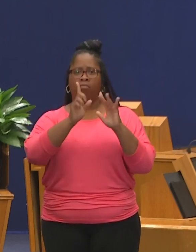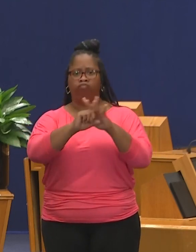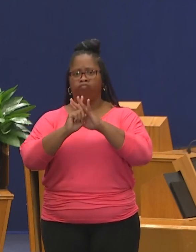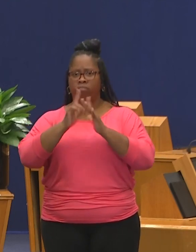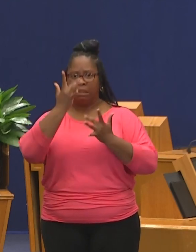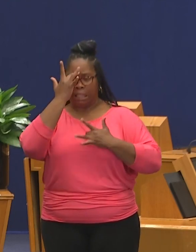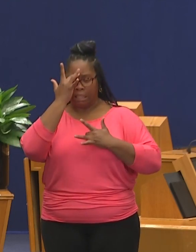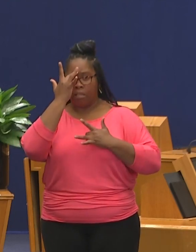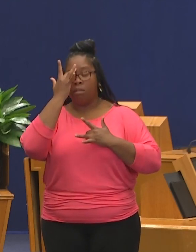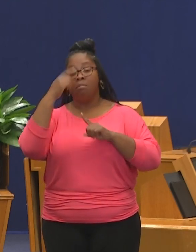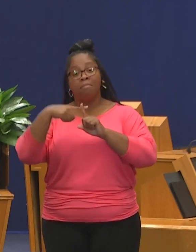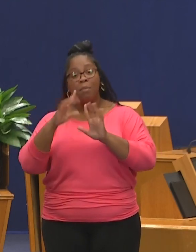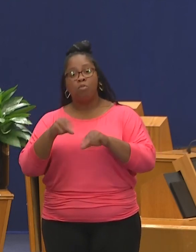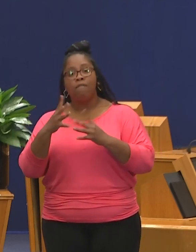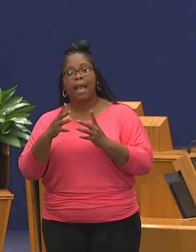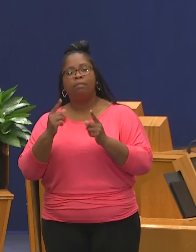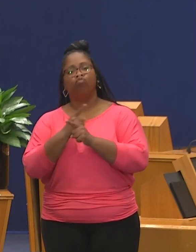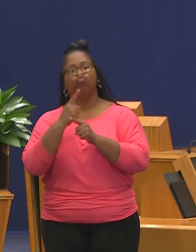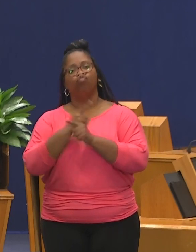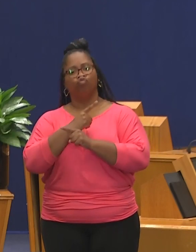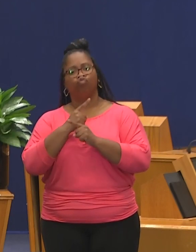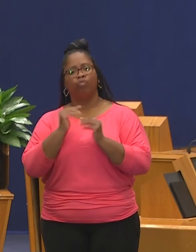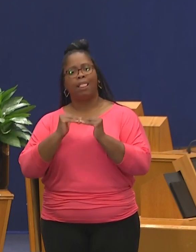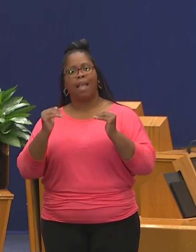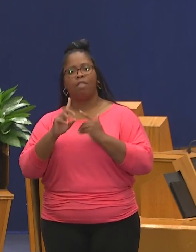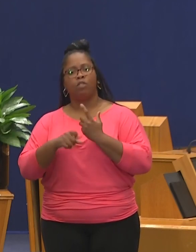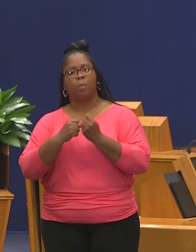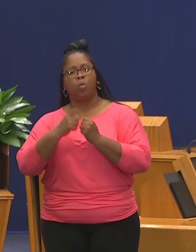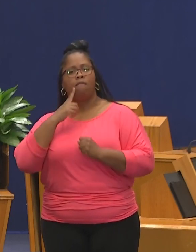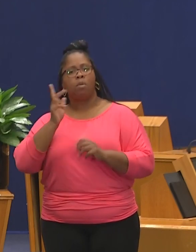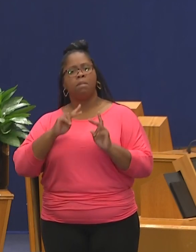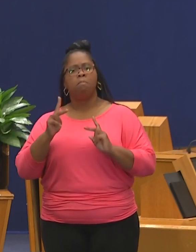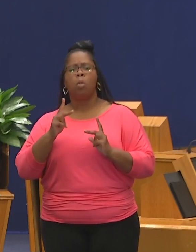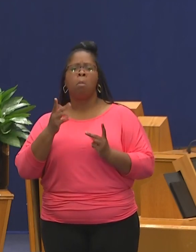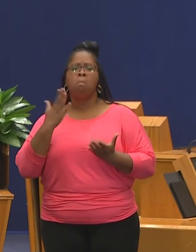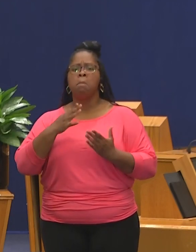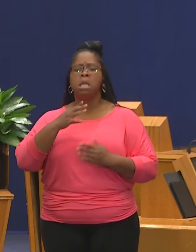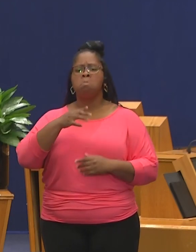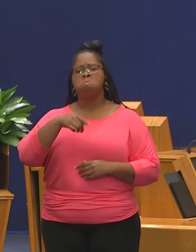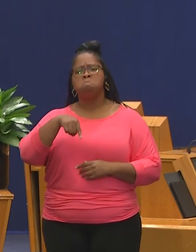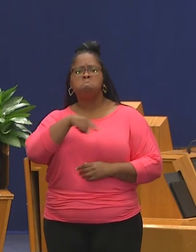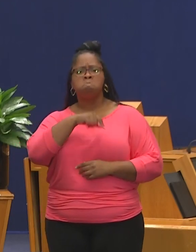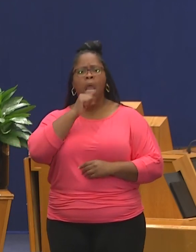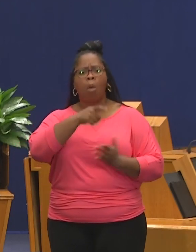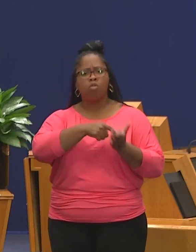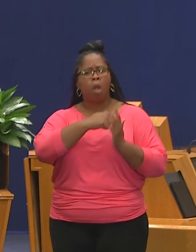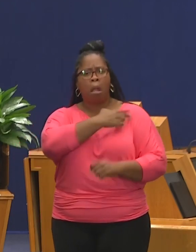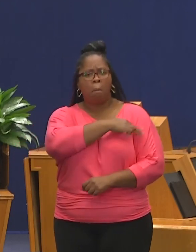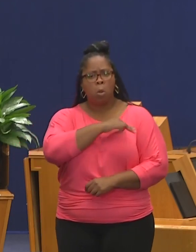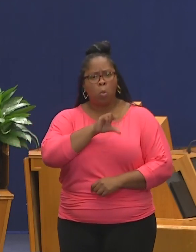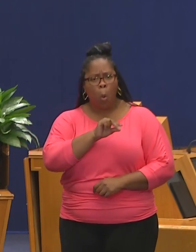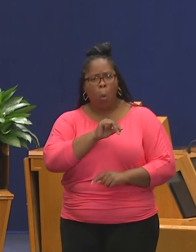FOR THE SURGE AND IN ADDITION TO THAT PROVIDING ADEQUATE LEVEL OF SUPPORT FOR PEOPLE WHO MAY NOT